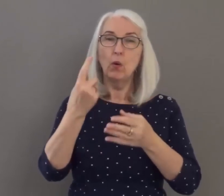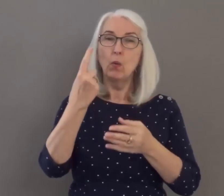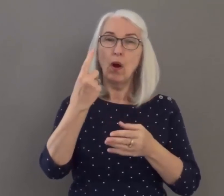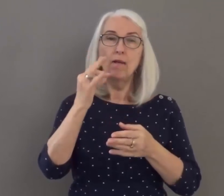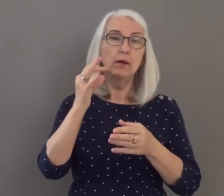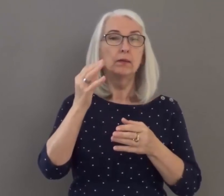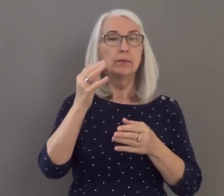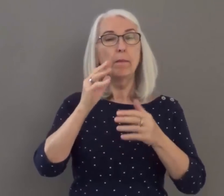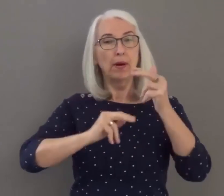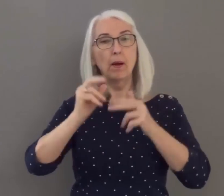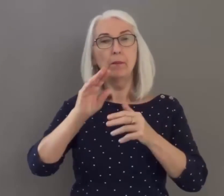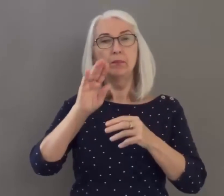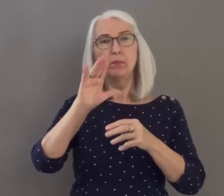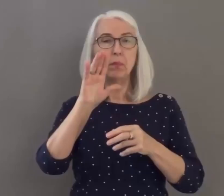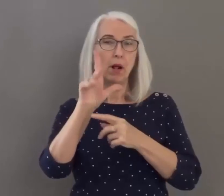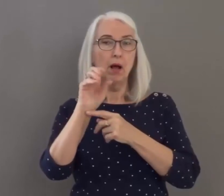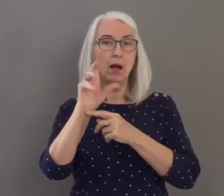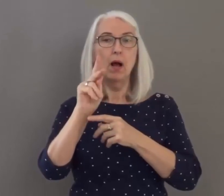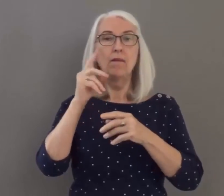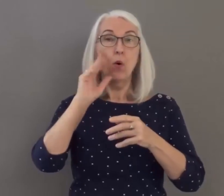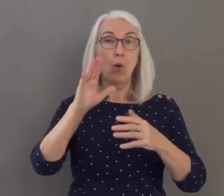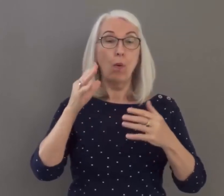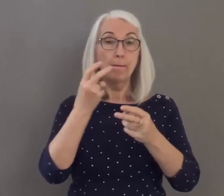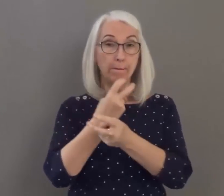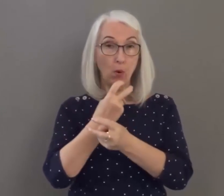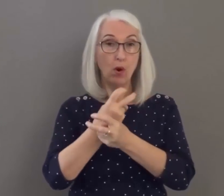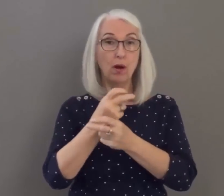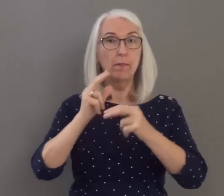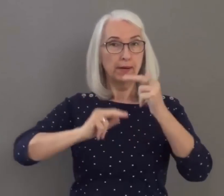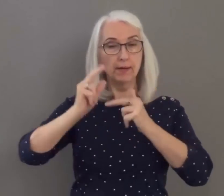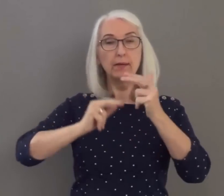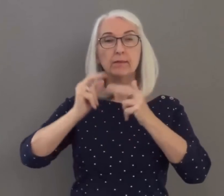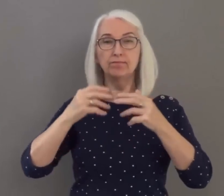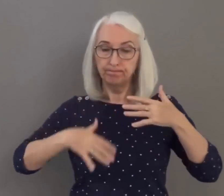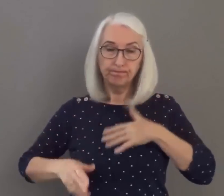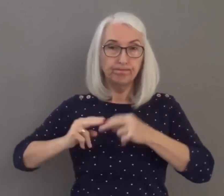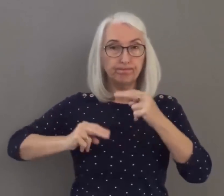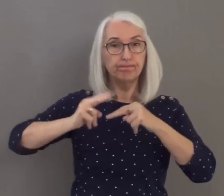provides one of the building blocks for bone building.